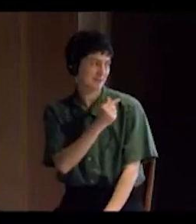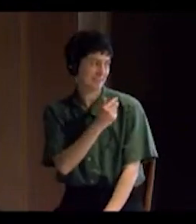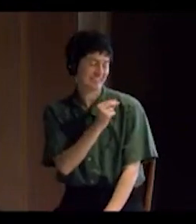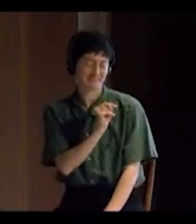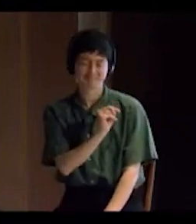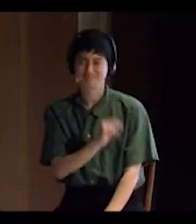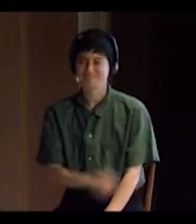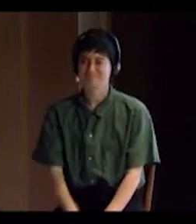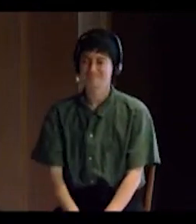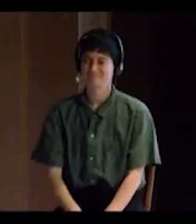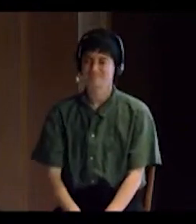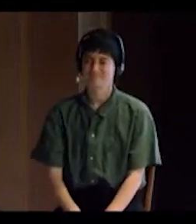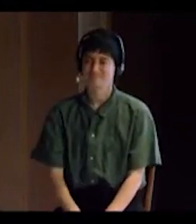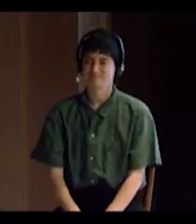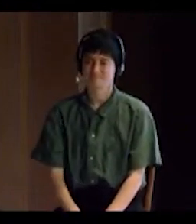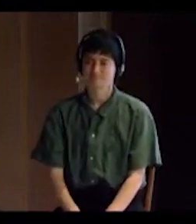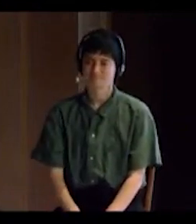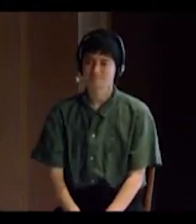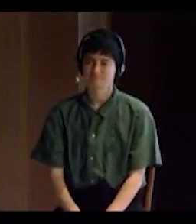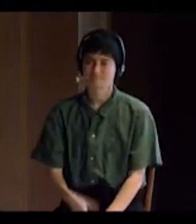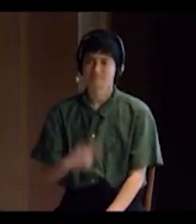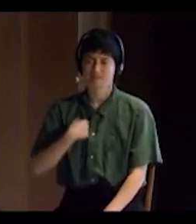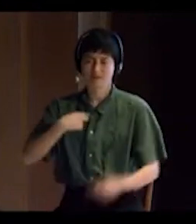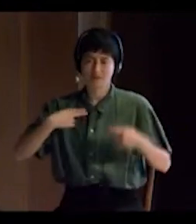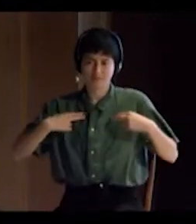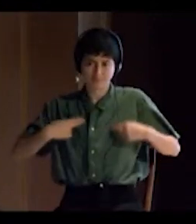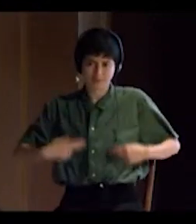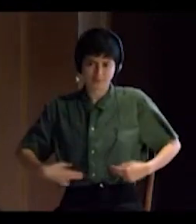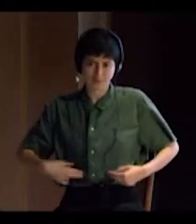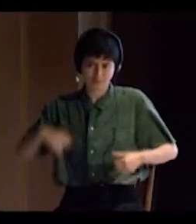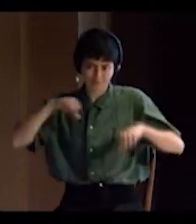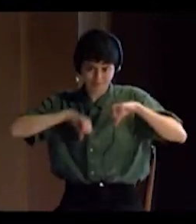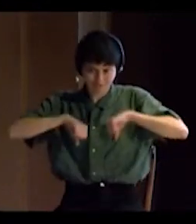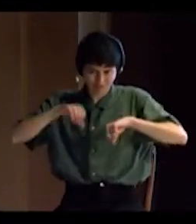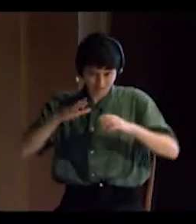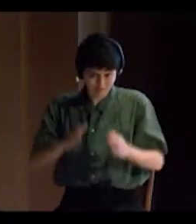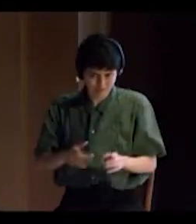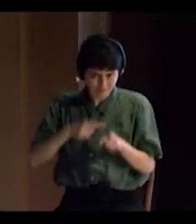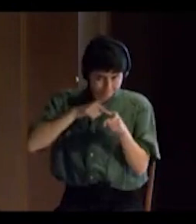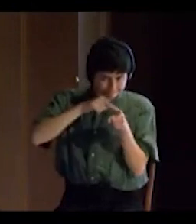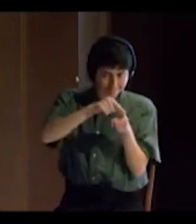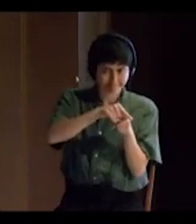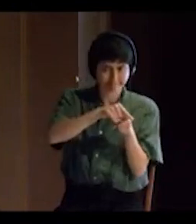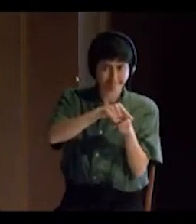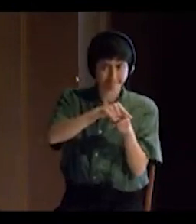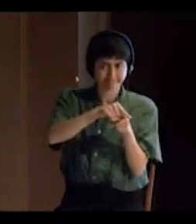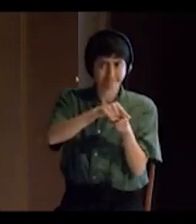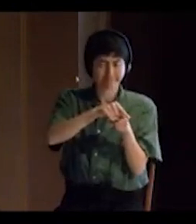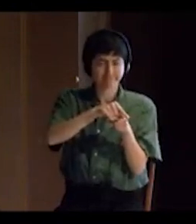[Attendant 3] So I am a human scientist. So do you think you could extrapolate from your findings